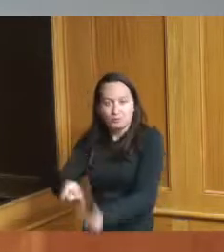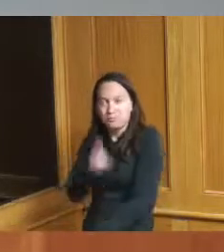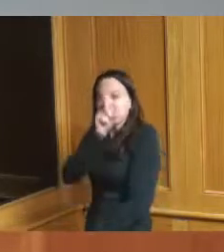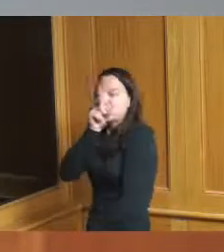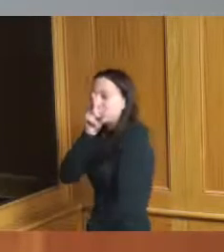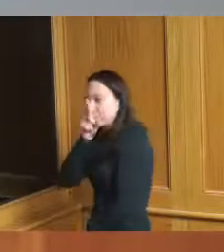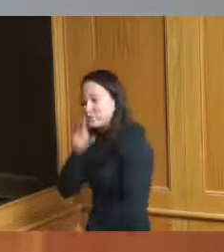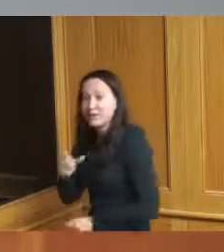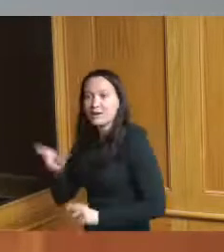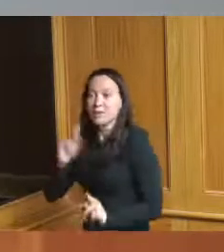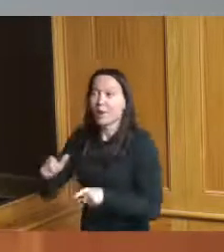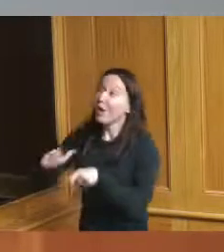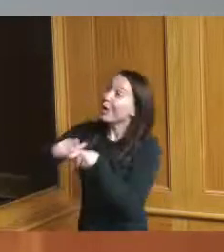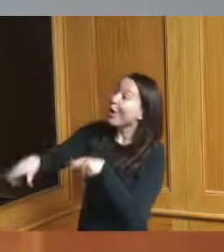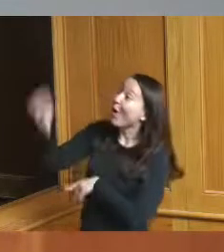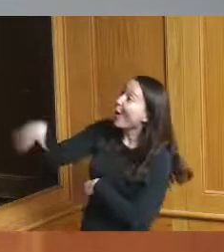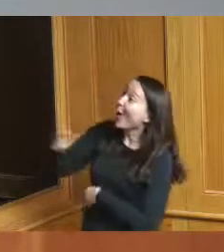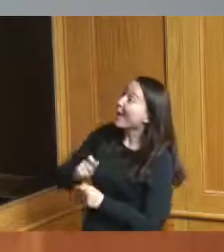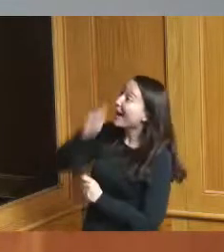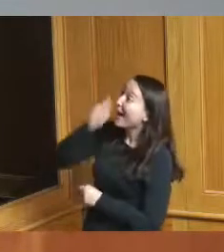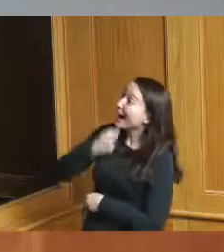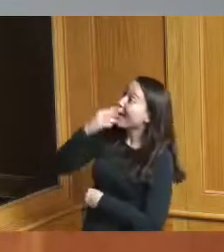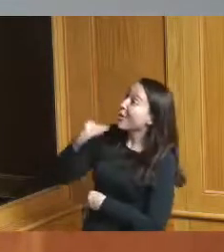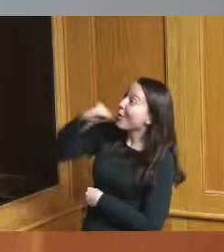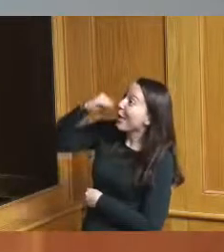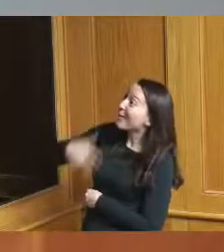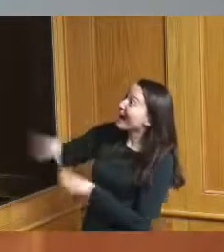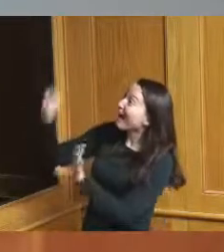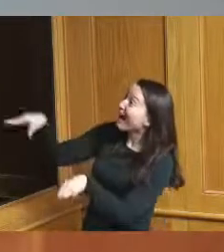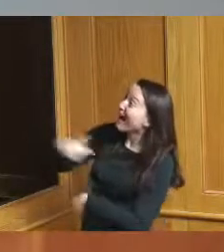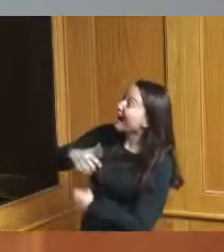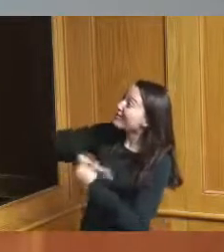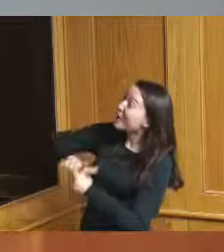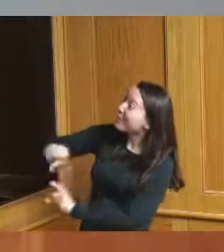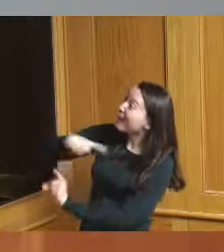it's not like people are calling in when they test positive at home and saying oh by the way you know